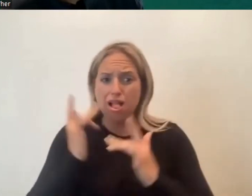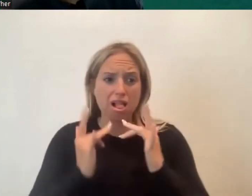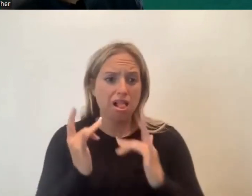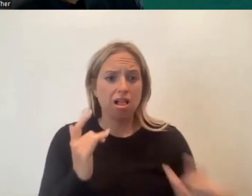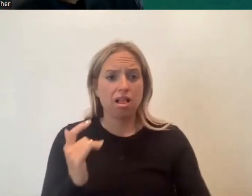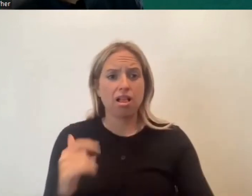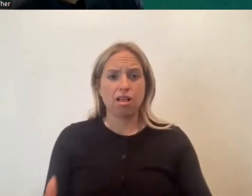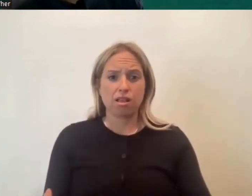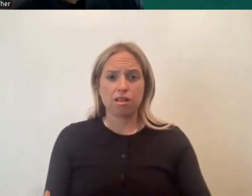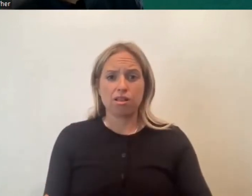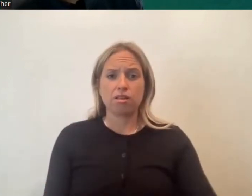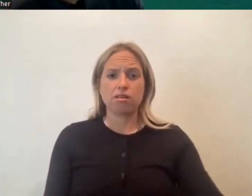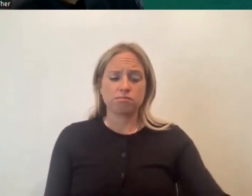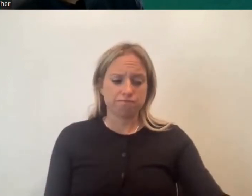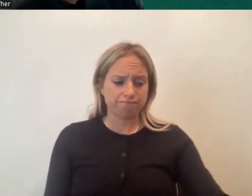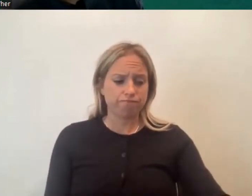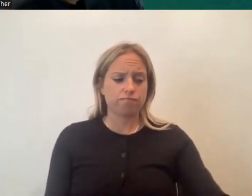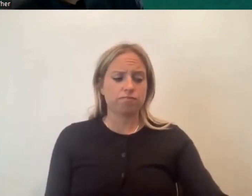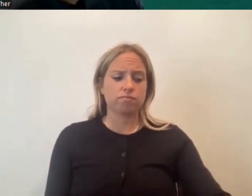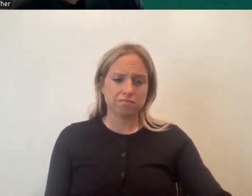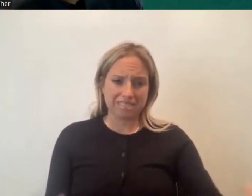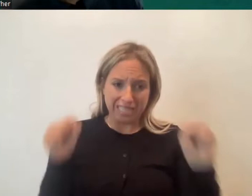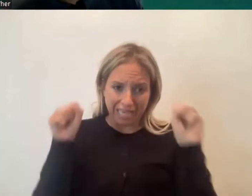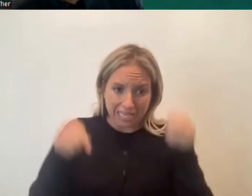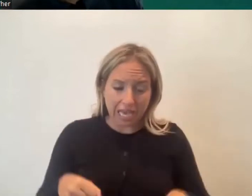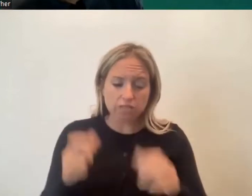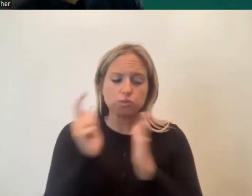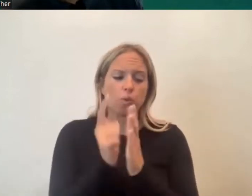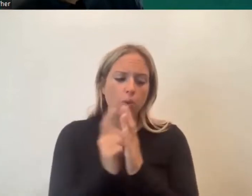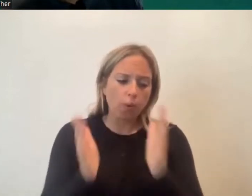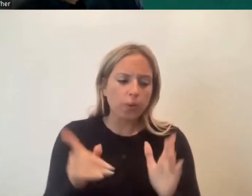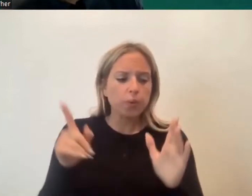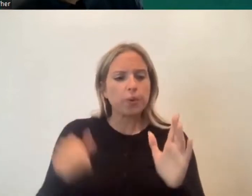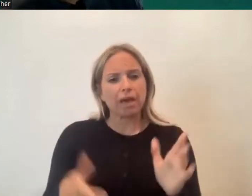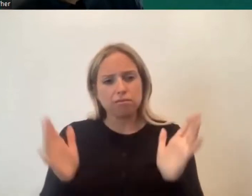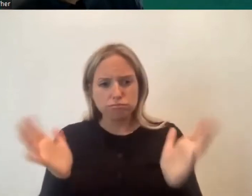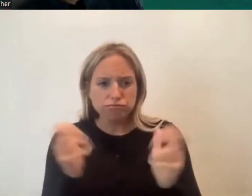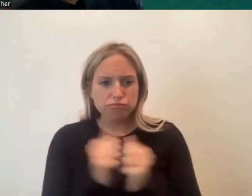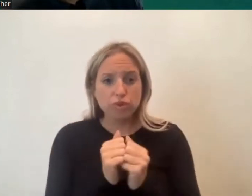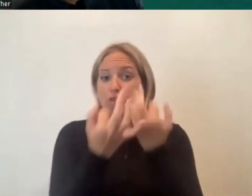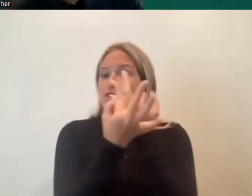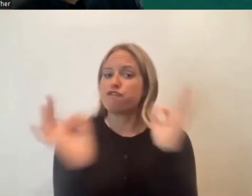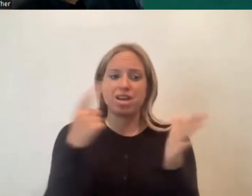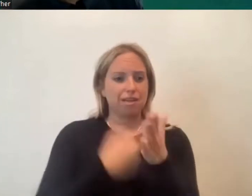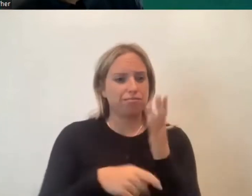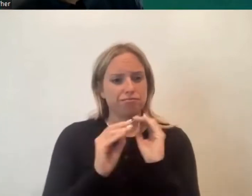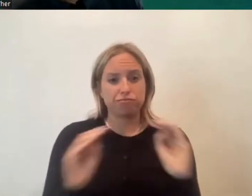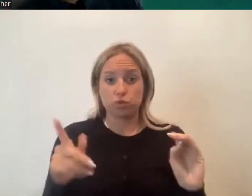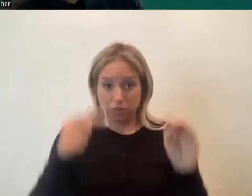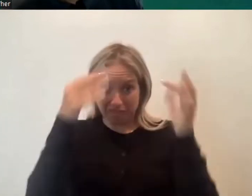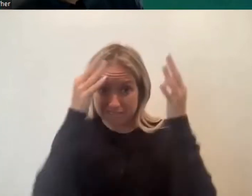So the good news is, yes, you can chat with a lawyer free of charge and kind of make that decision on however you want.